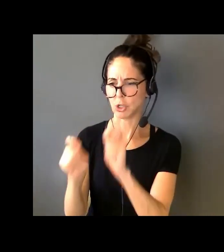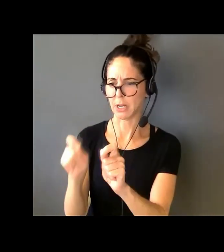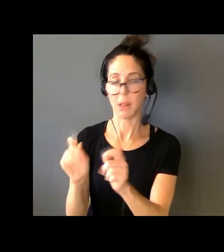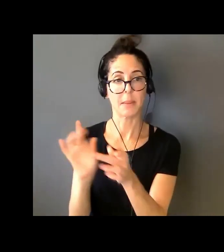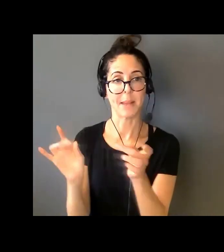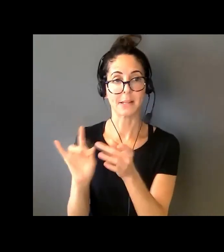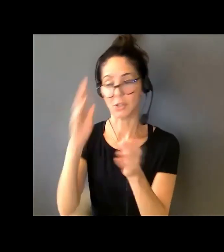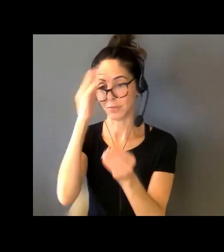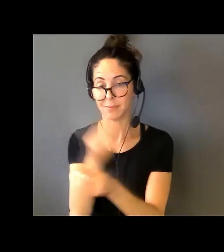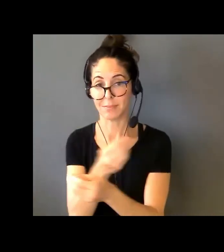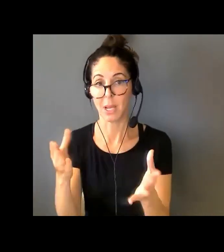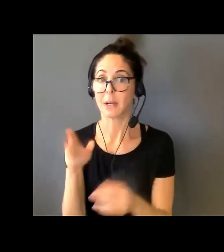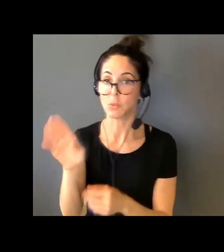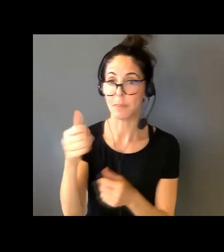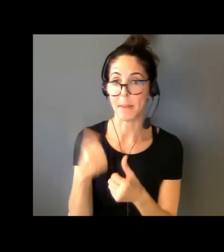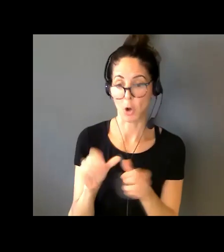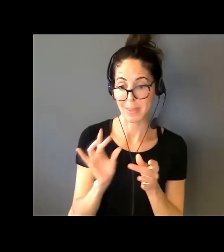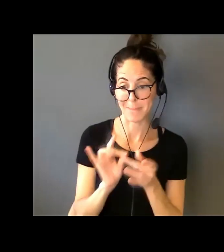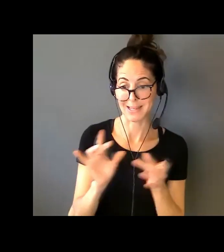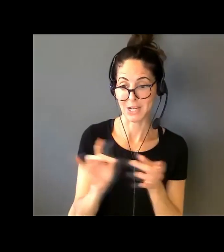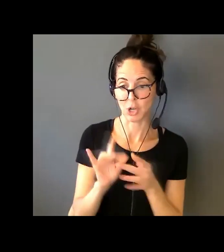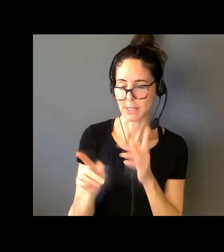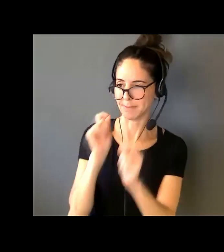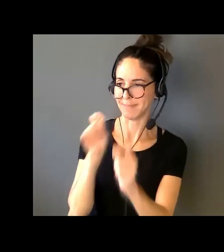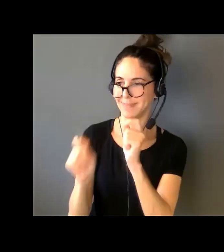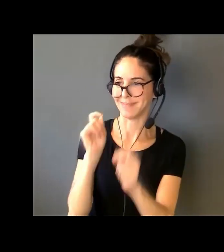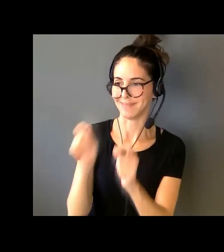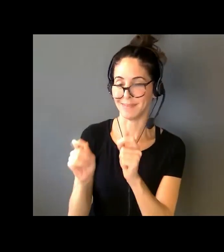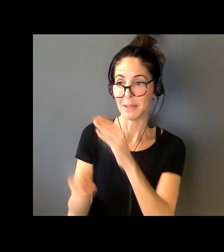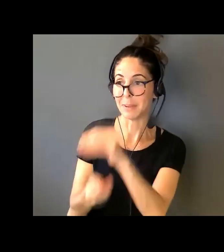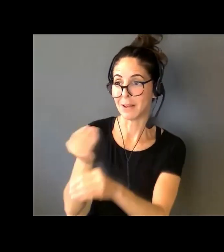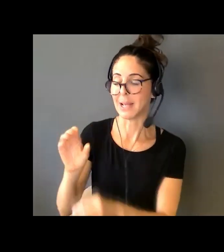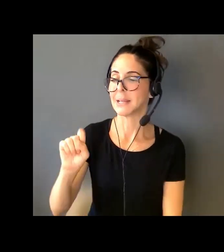message needs to be shaped for stakeholders. >> CLAUDE TARDIF: Can I just add something?